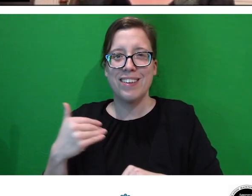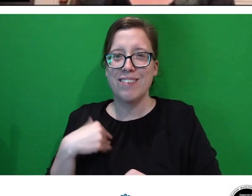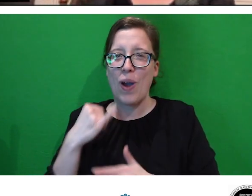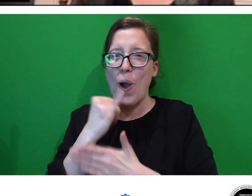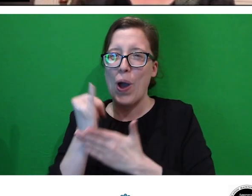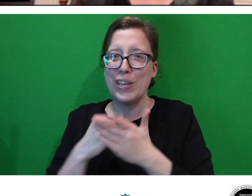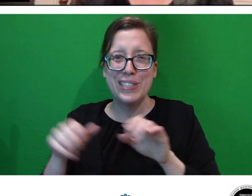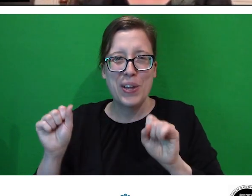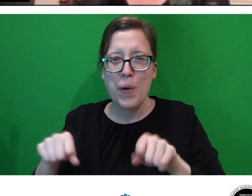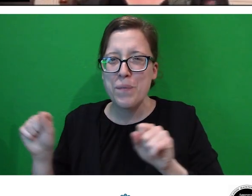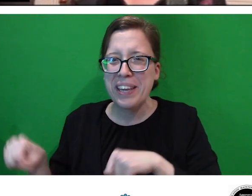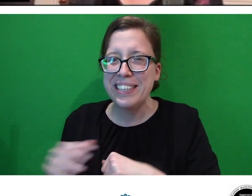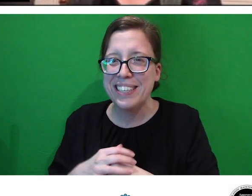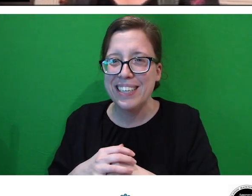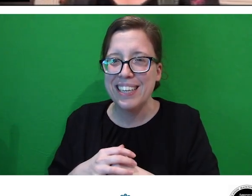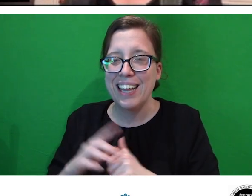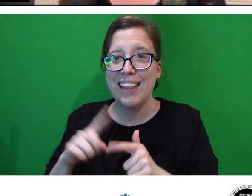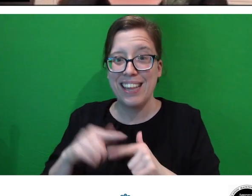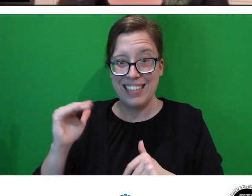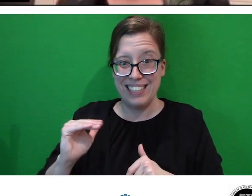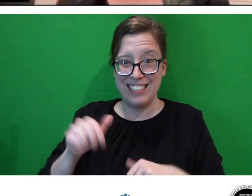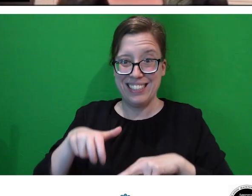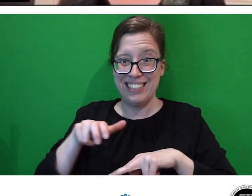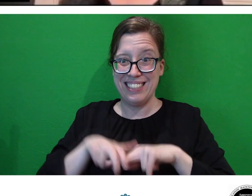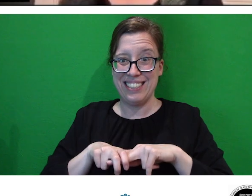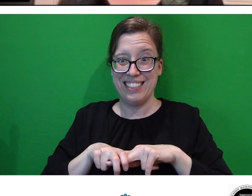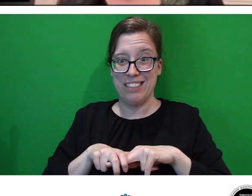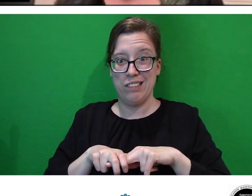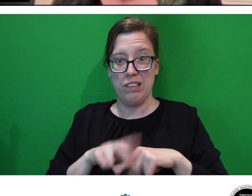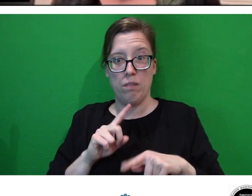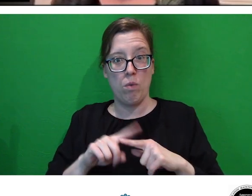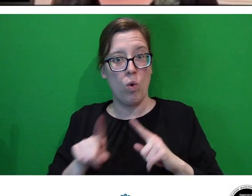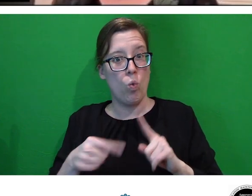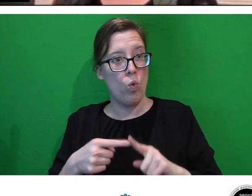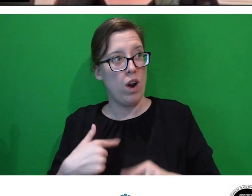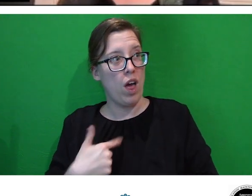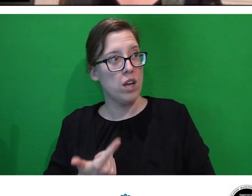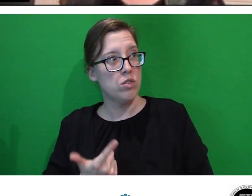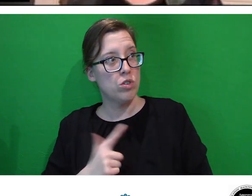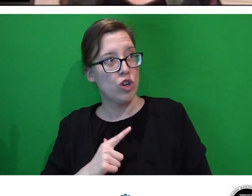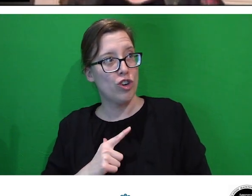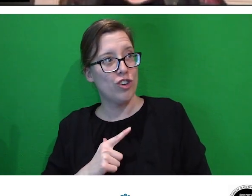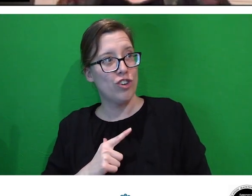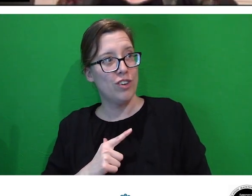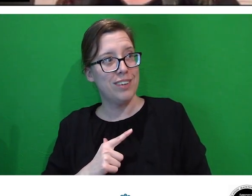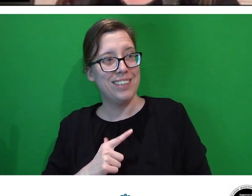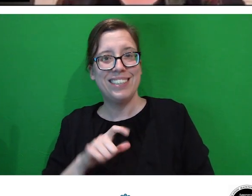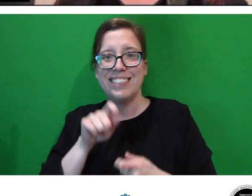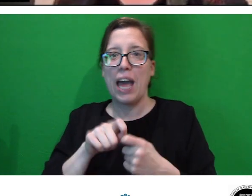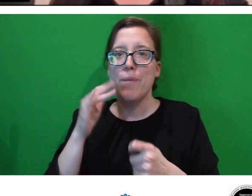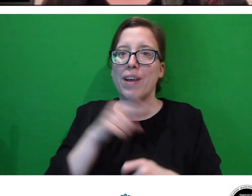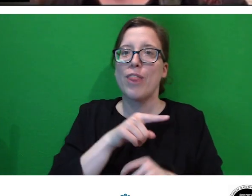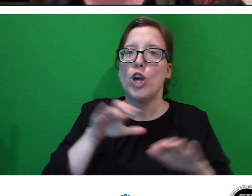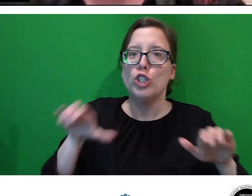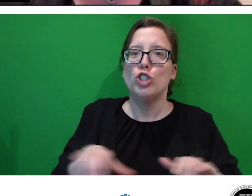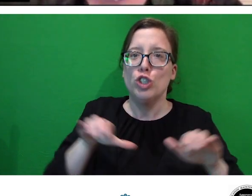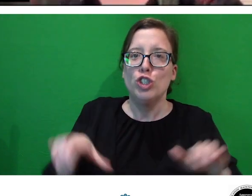Gladys finds her spelling has improved, her math skills are honed, and she has discovered she has artistic ability."